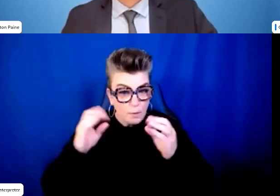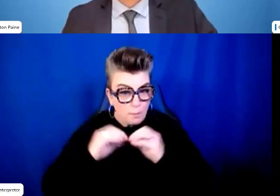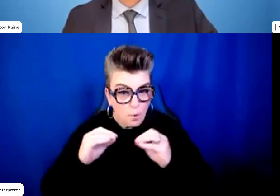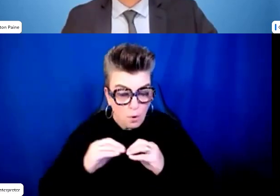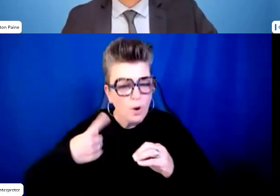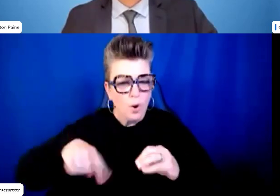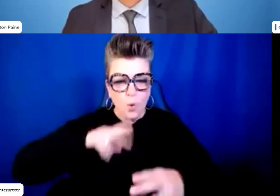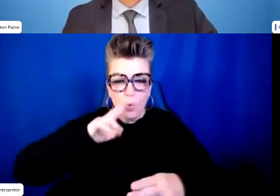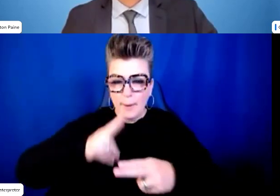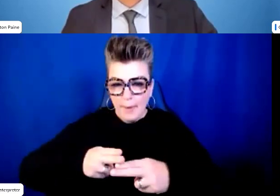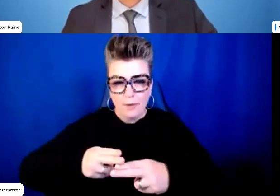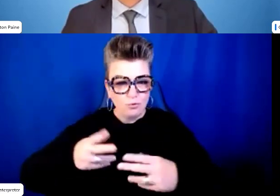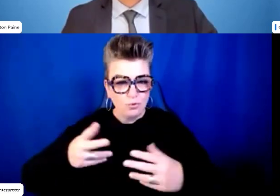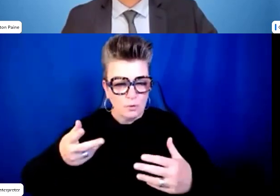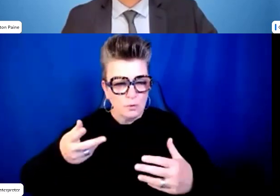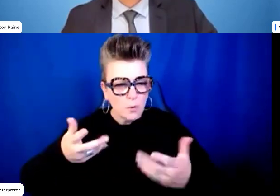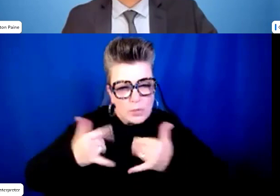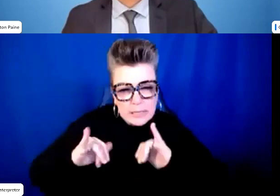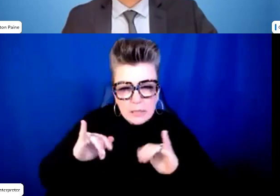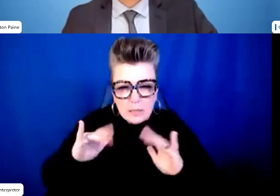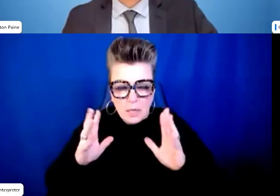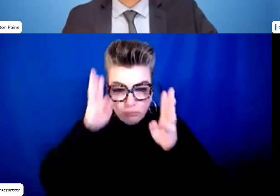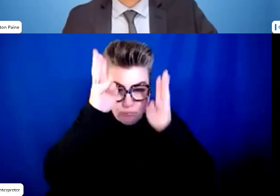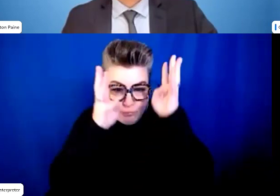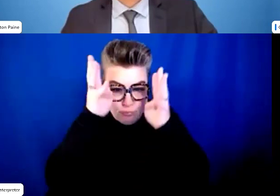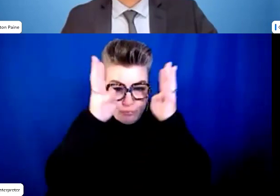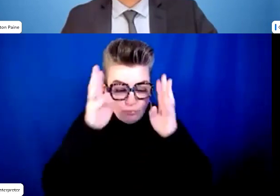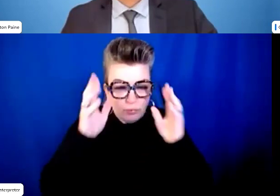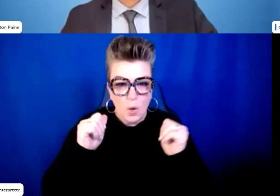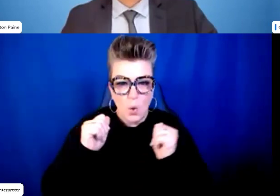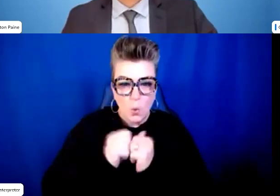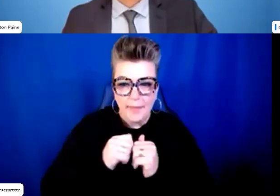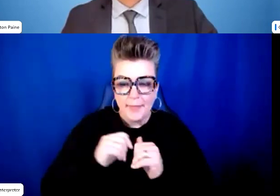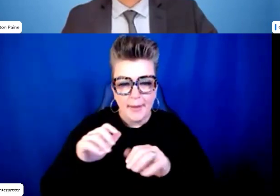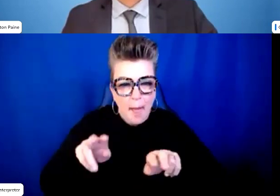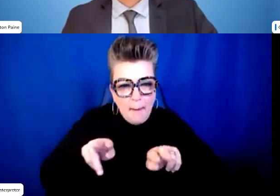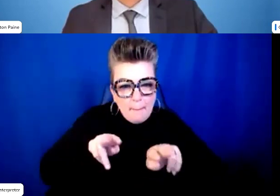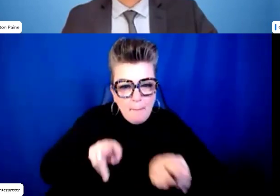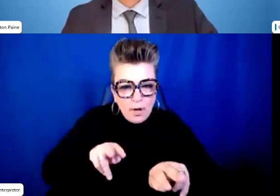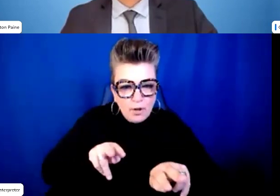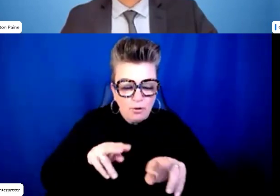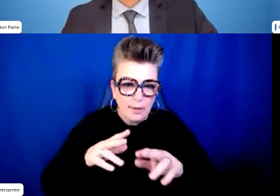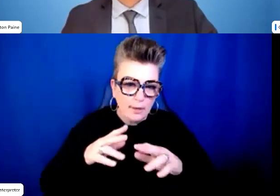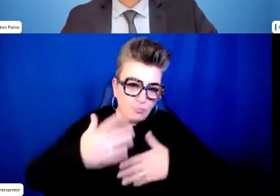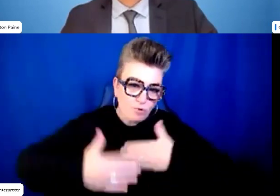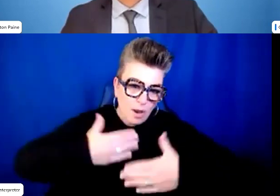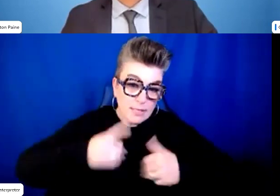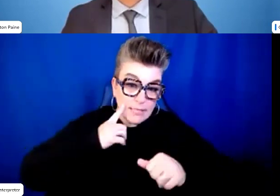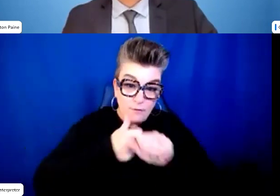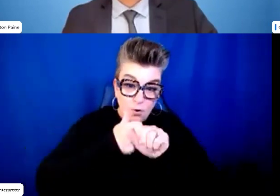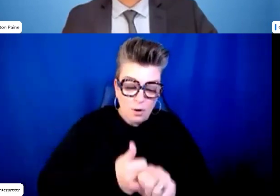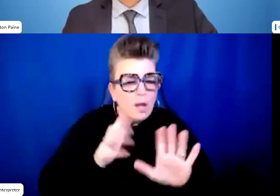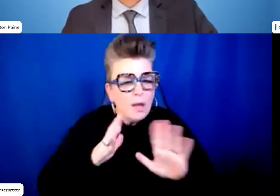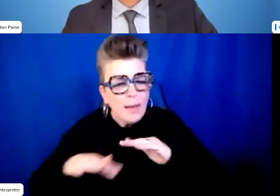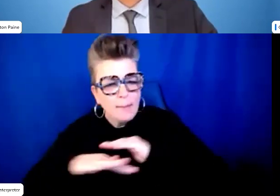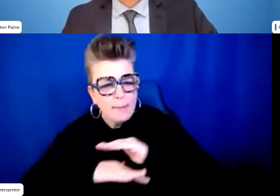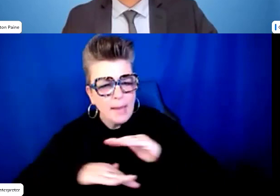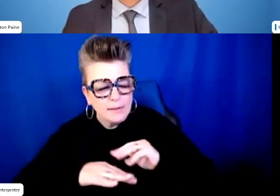we are still coming up with those compliance monitoring processes. But in essence, we'll be asking the award recipients